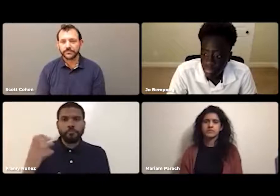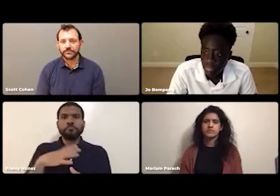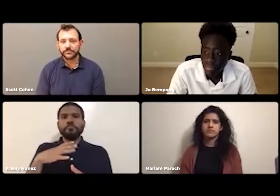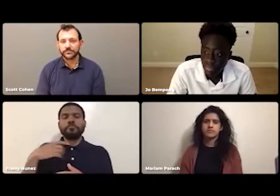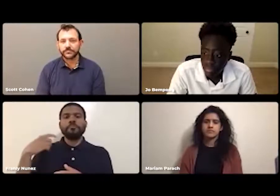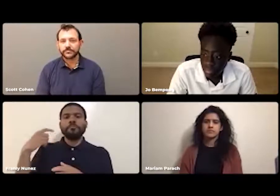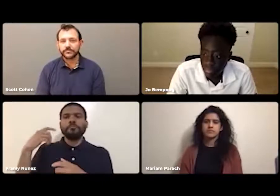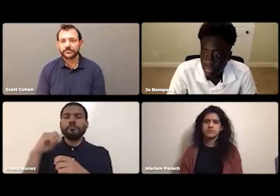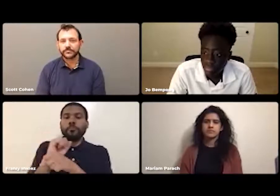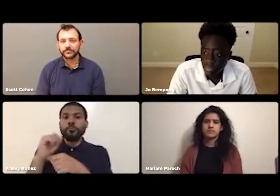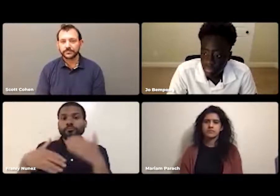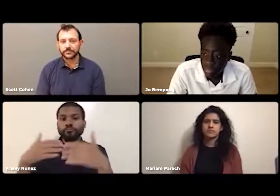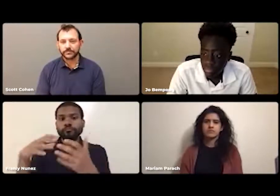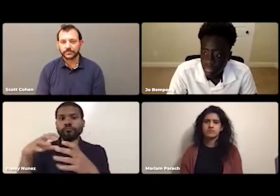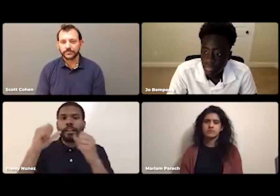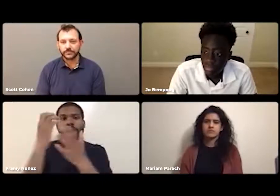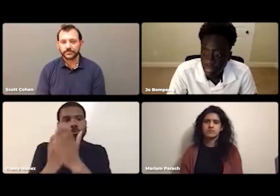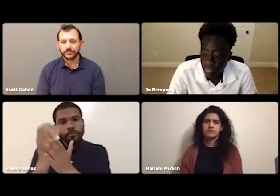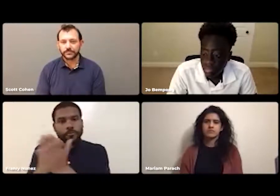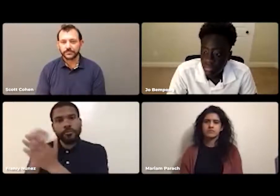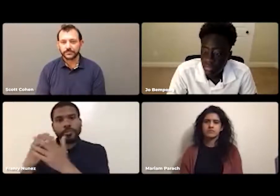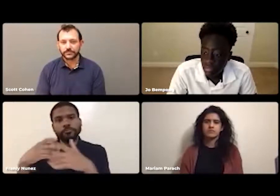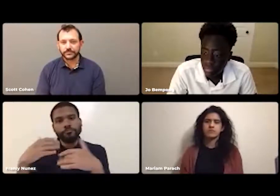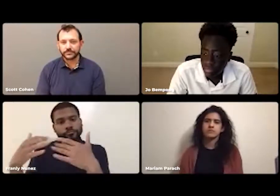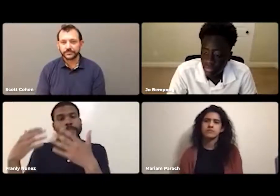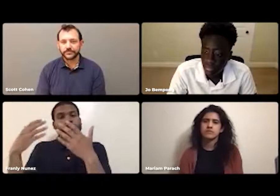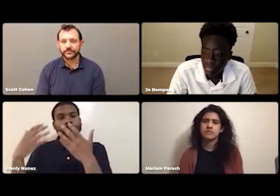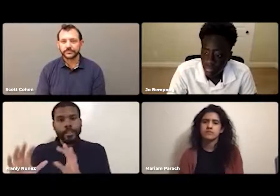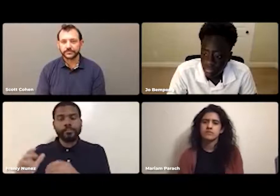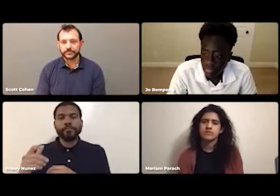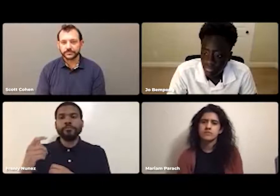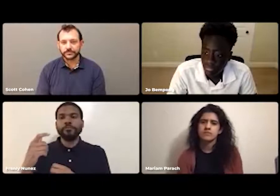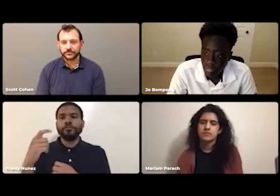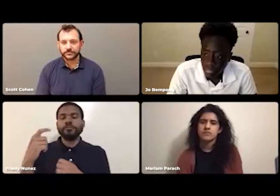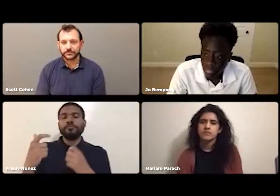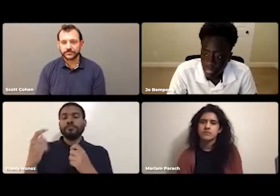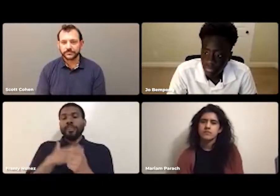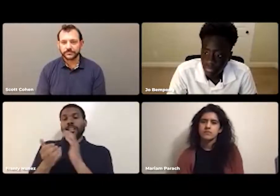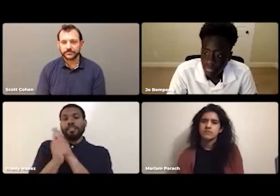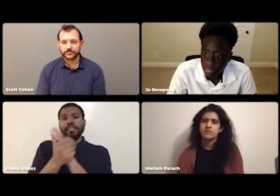That ended up being a fit. I took the courses.